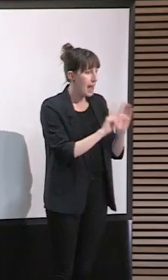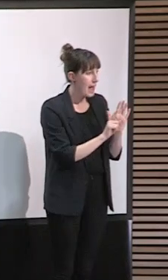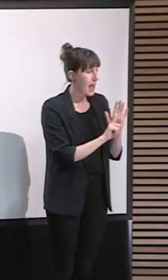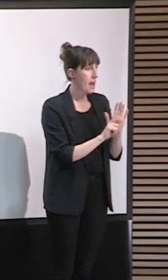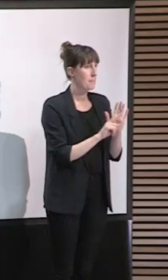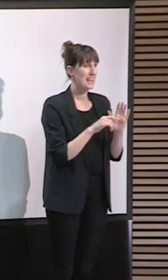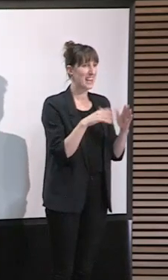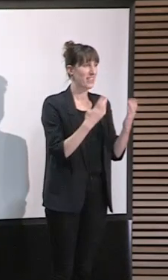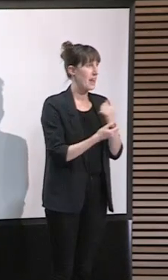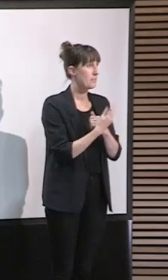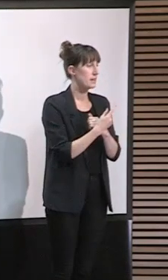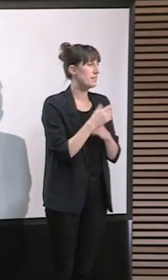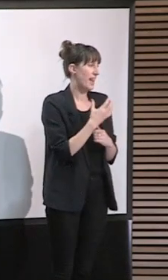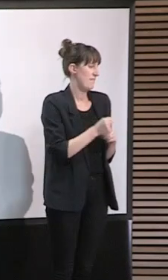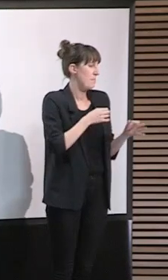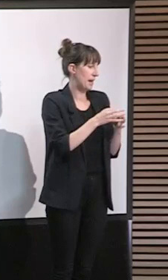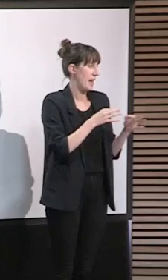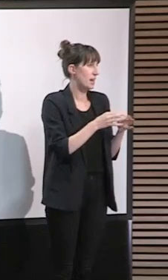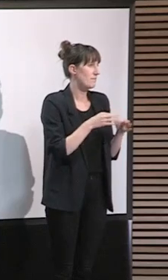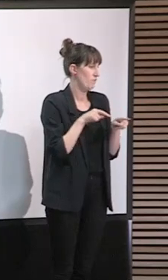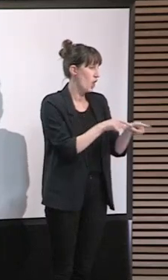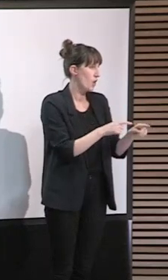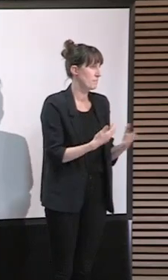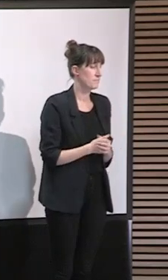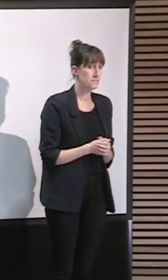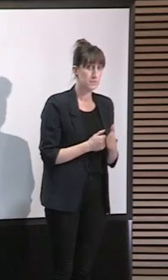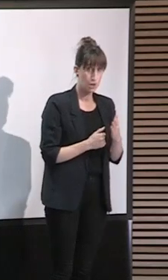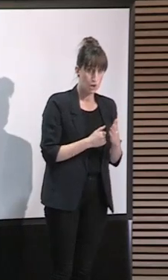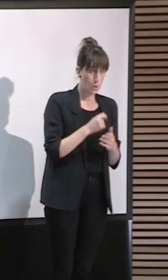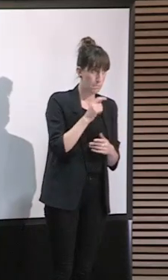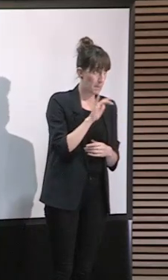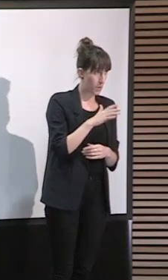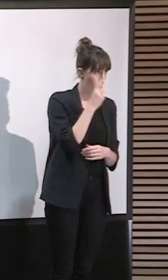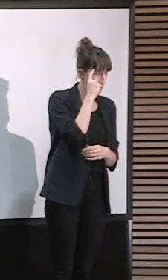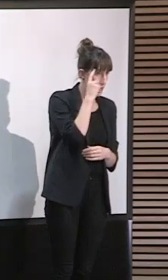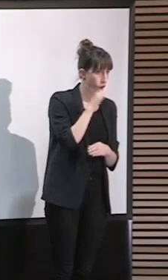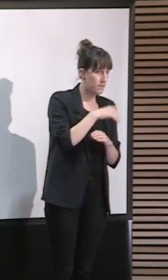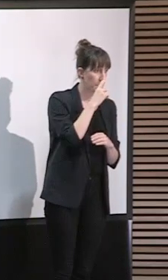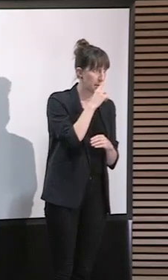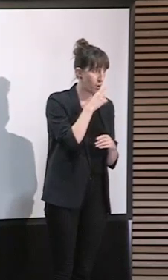have contingency plans in the event there is a fire alarm or other emergency in place in.